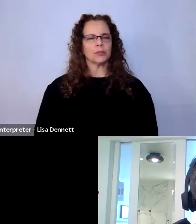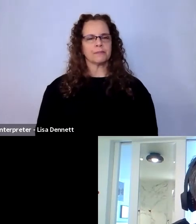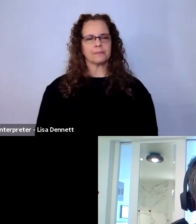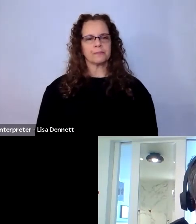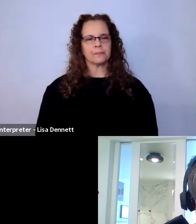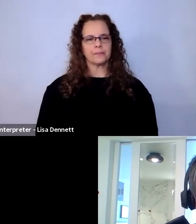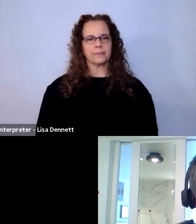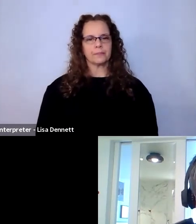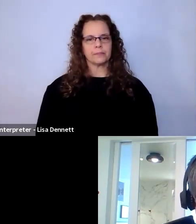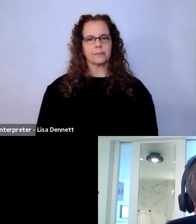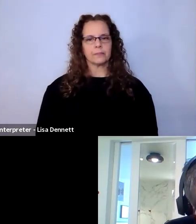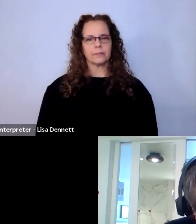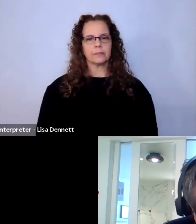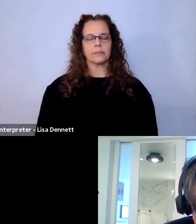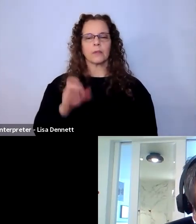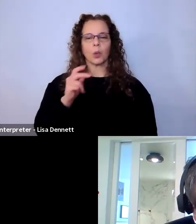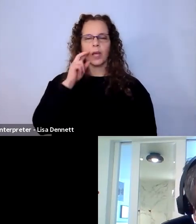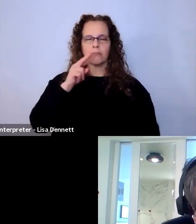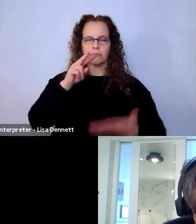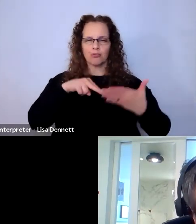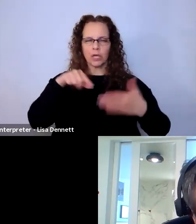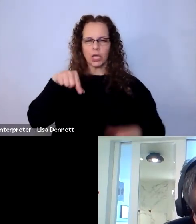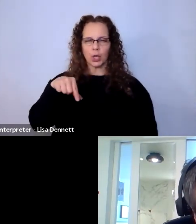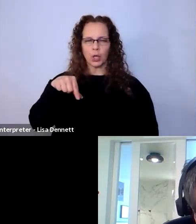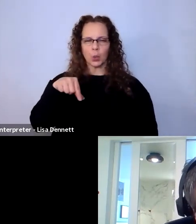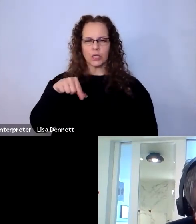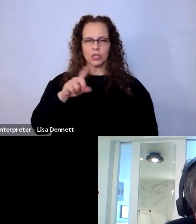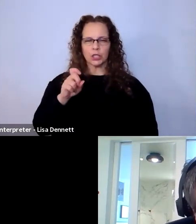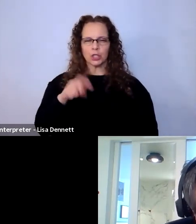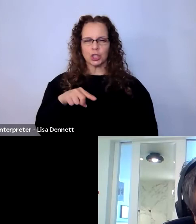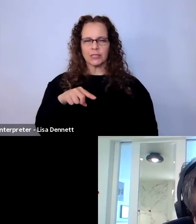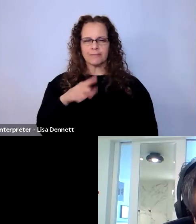All right, let's see a question for you, so we want to change the culture